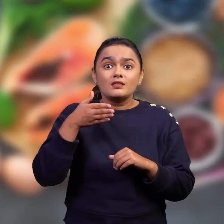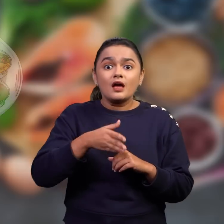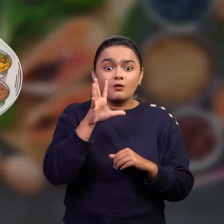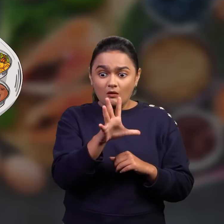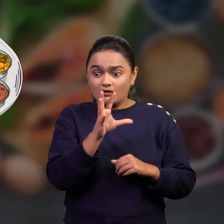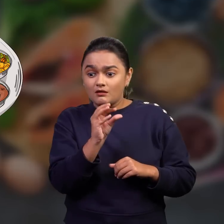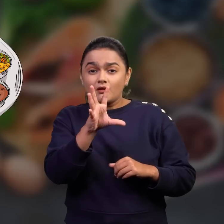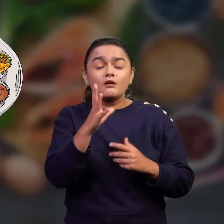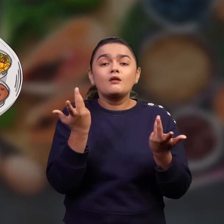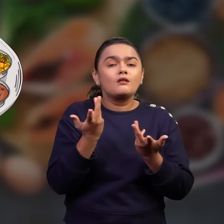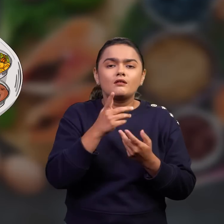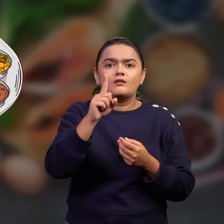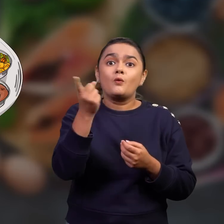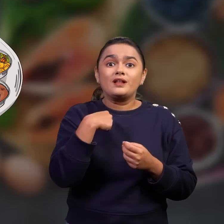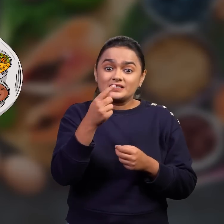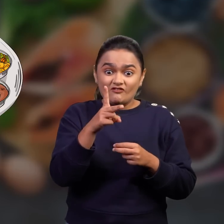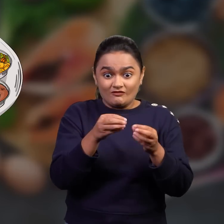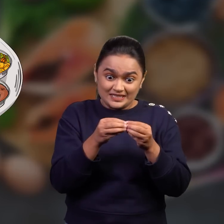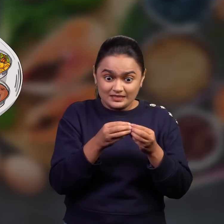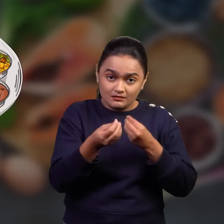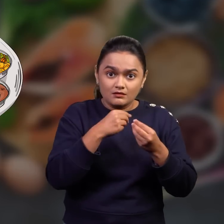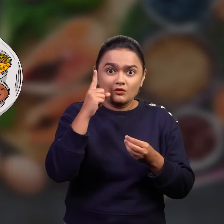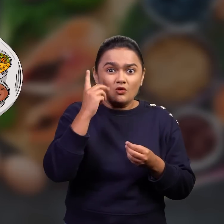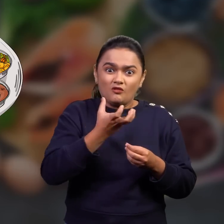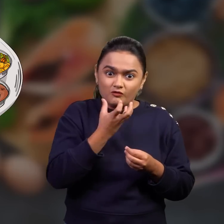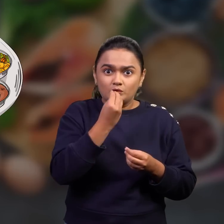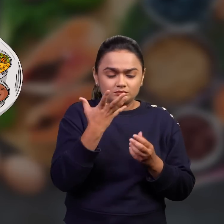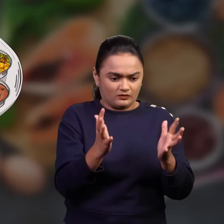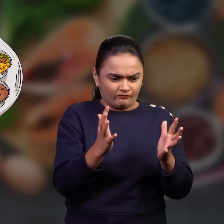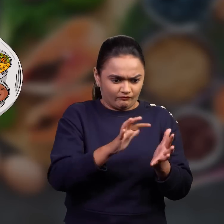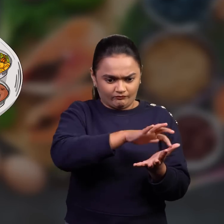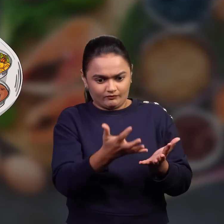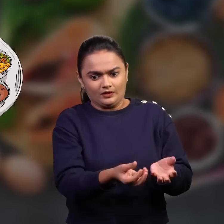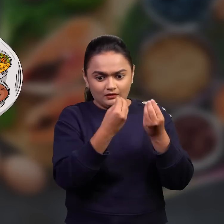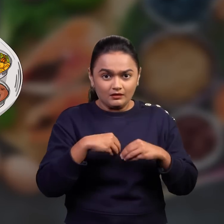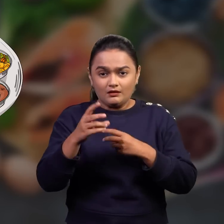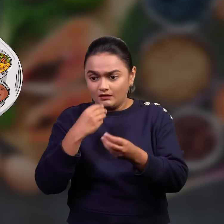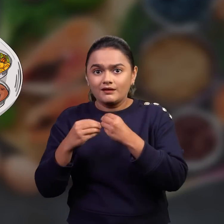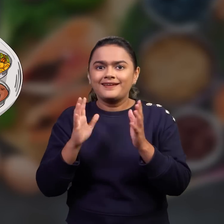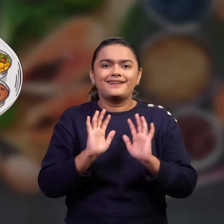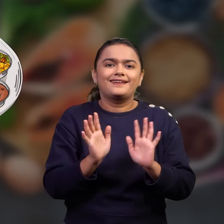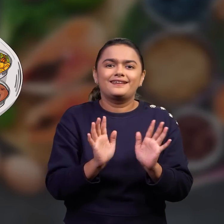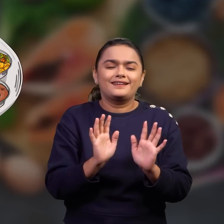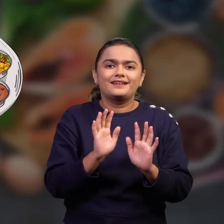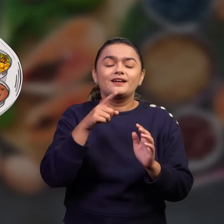What do we mean by portion size? A vegetarian diet doesn’t mean piling your plate with fruits and vegetables!